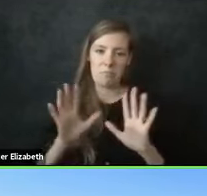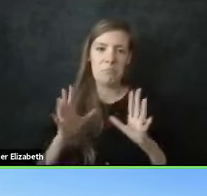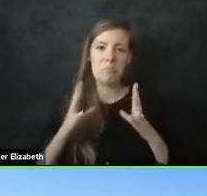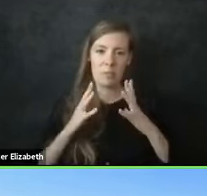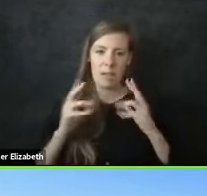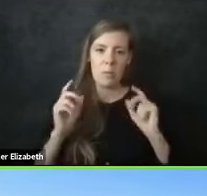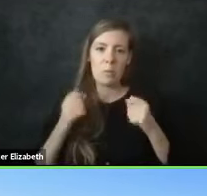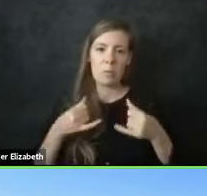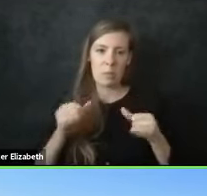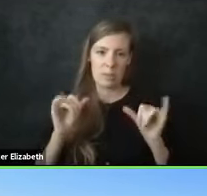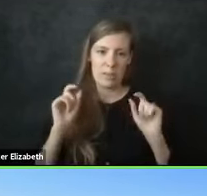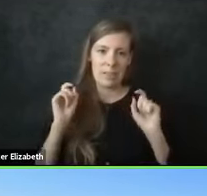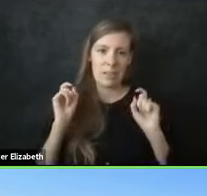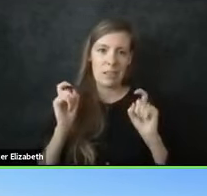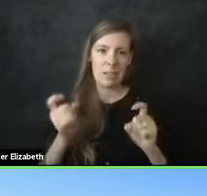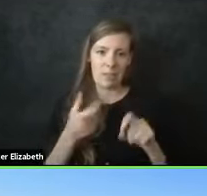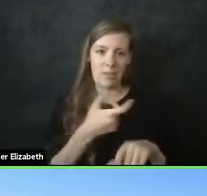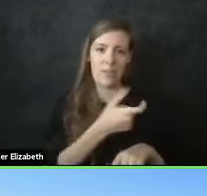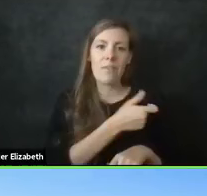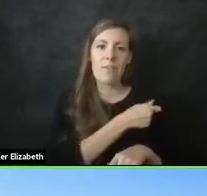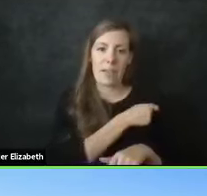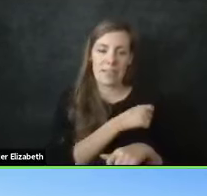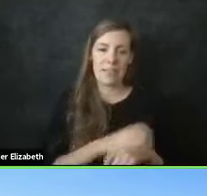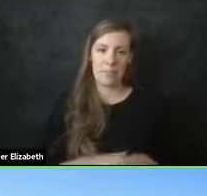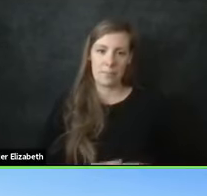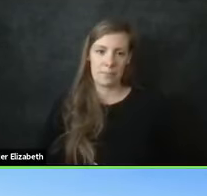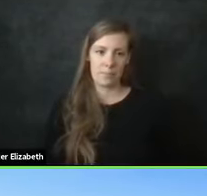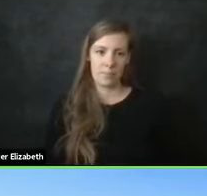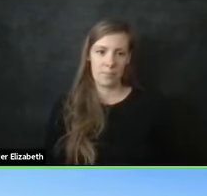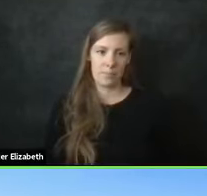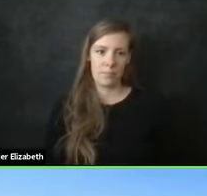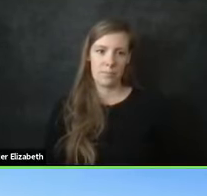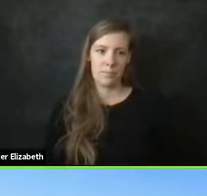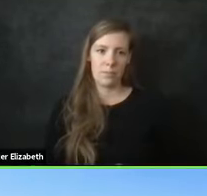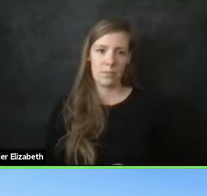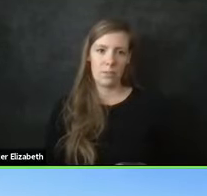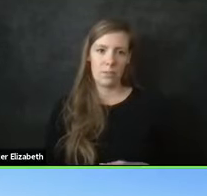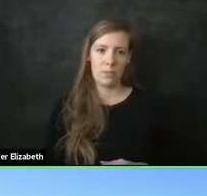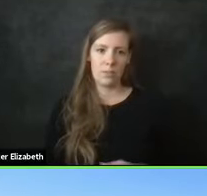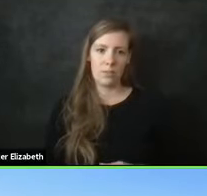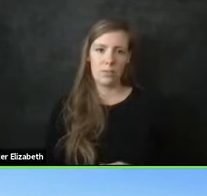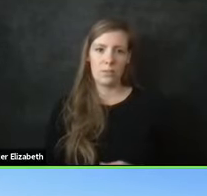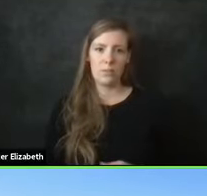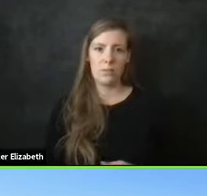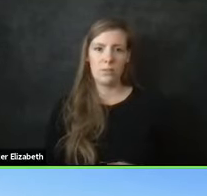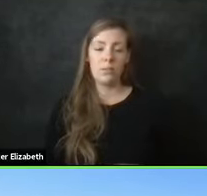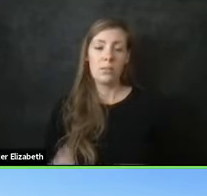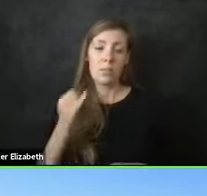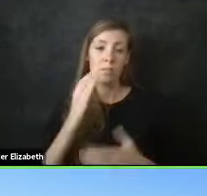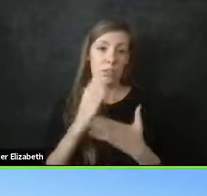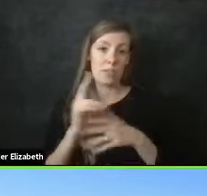Our goal is to vaccinate everybody as much as possible. But yes, if there's some form of ID that would be appreciated.